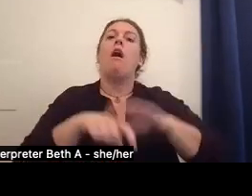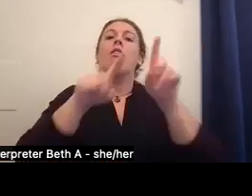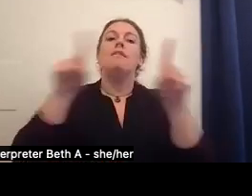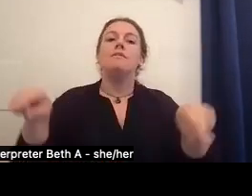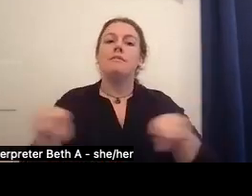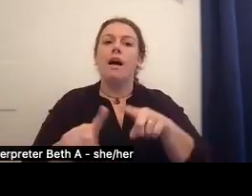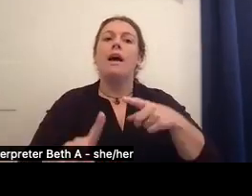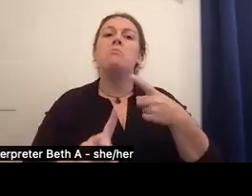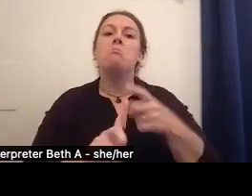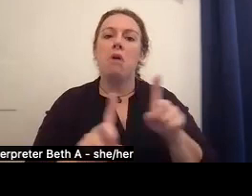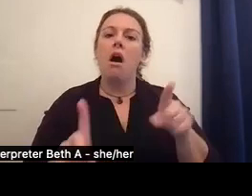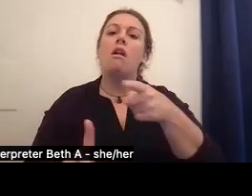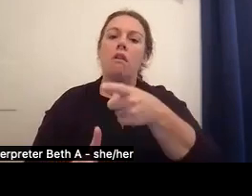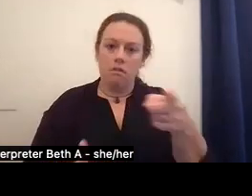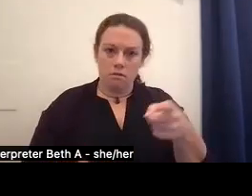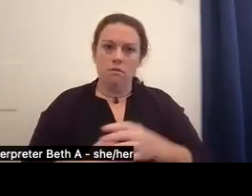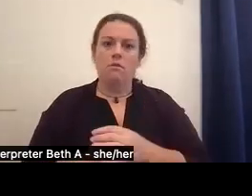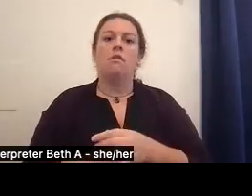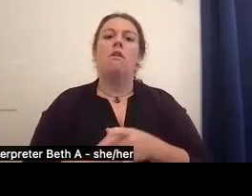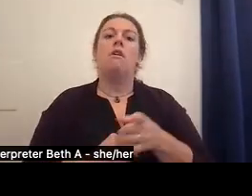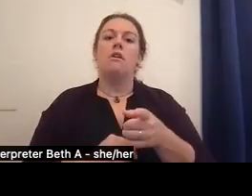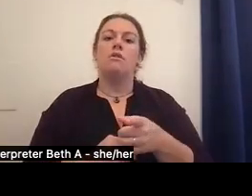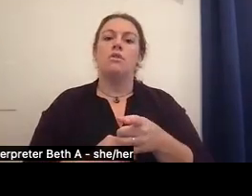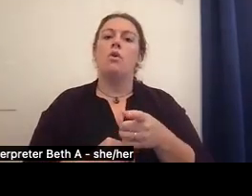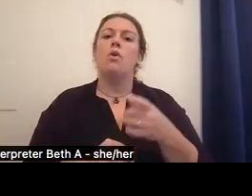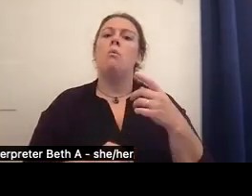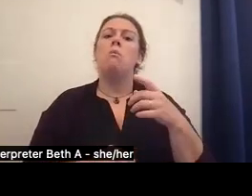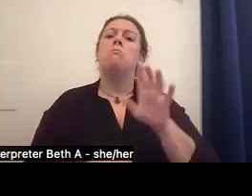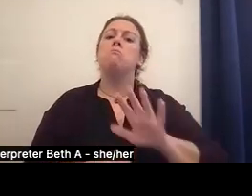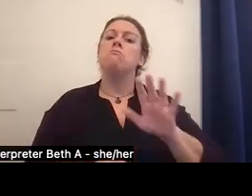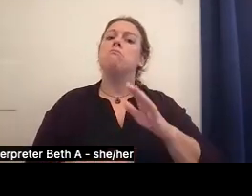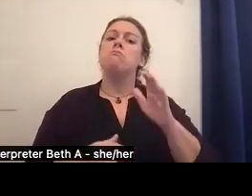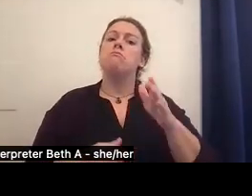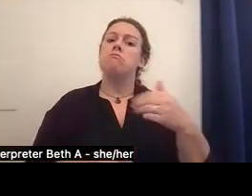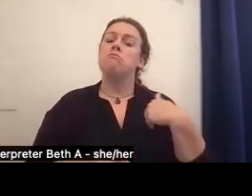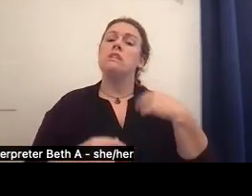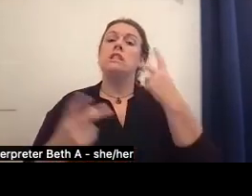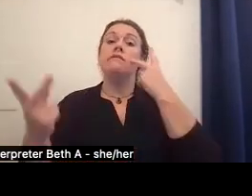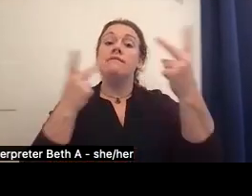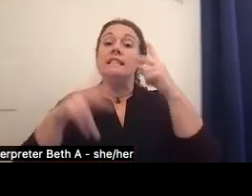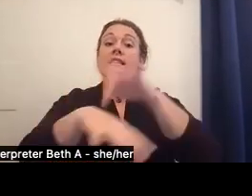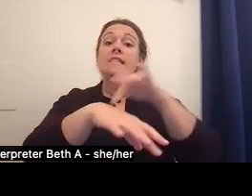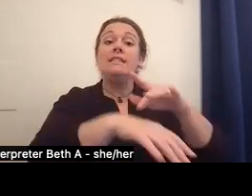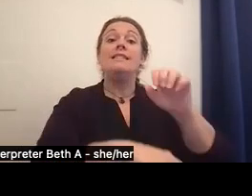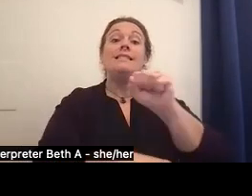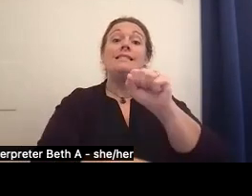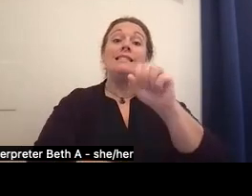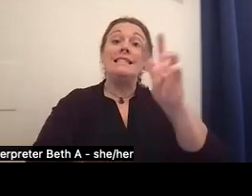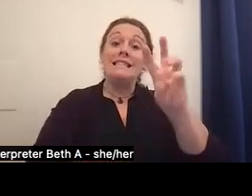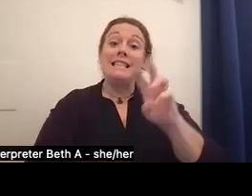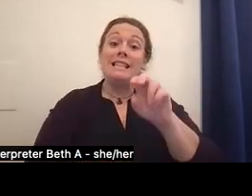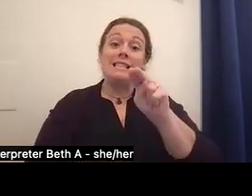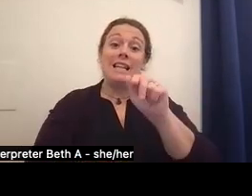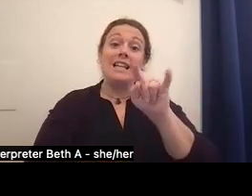of 1917. Some 157 stories, over 700 pages were gathered by Waugh from 23 individuals, 21 men,